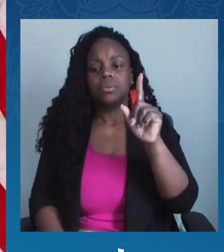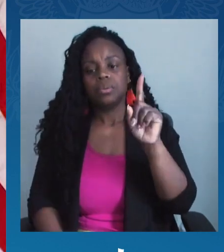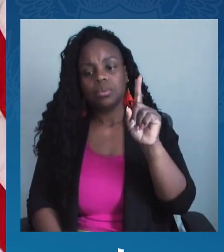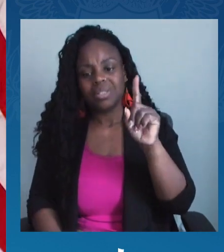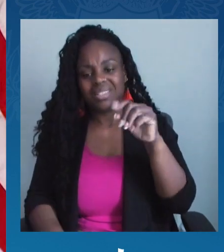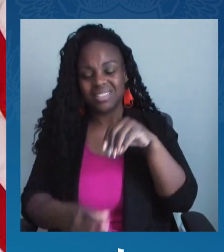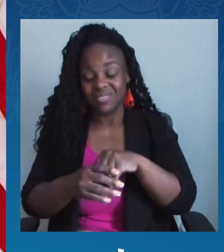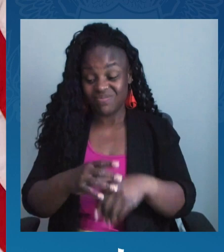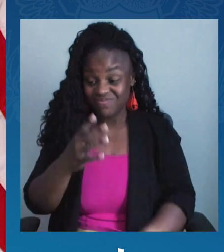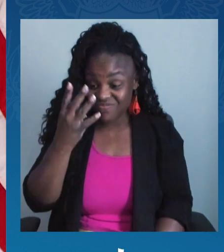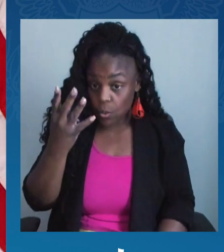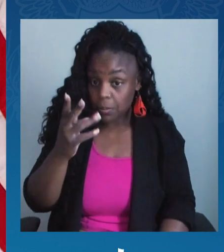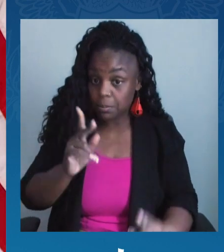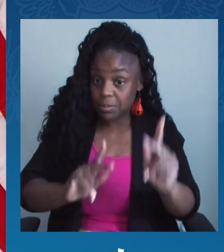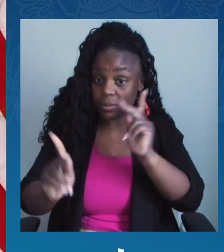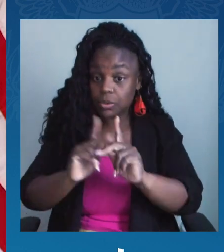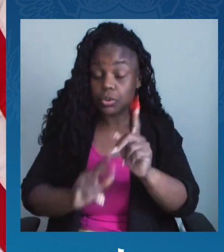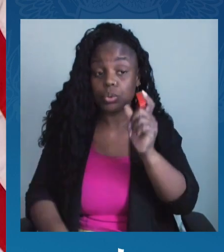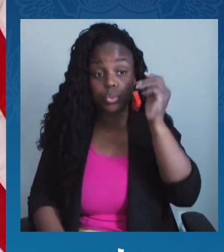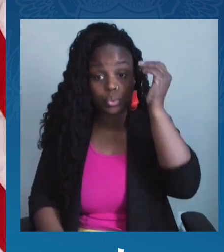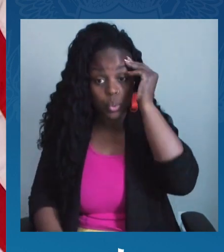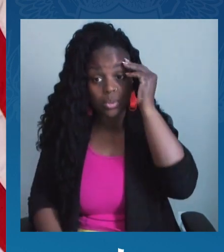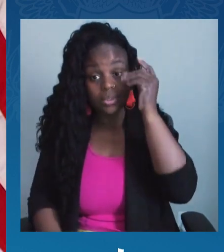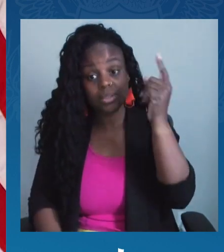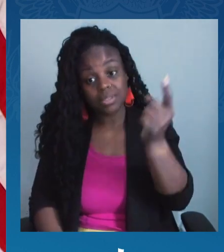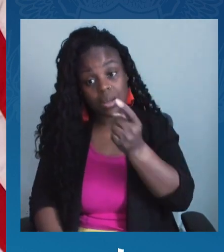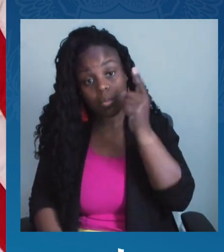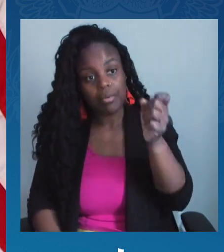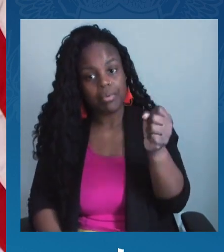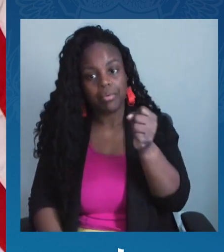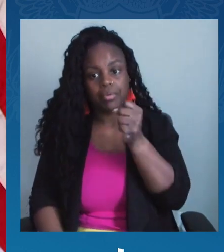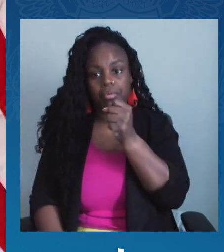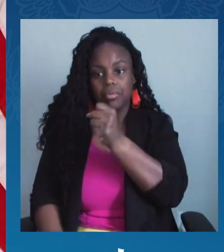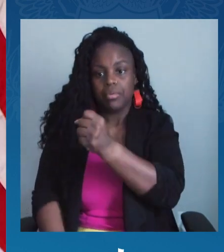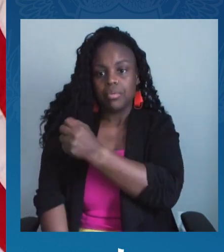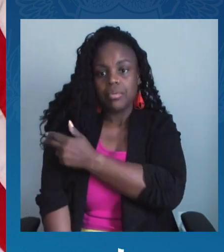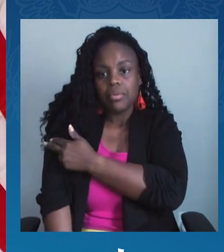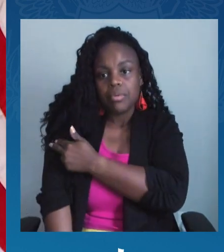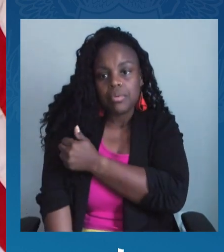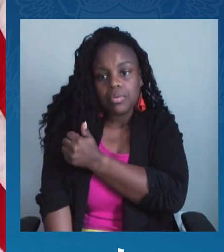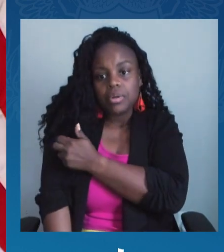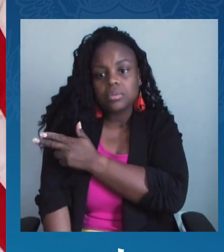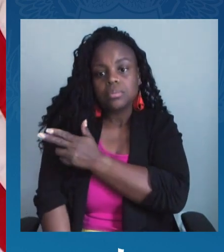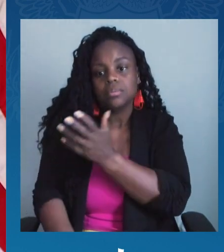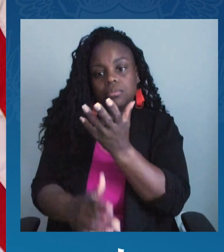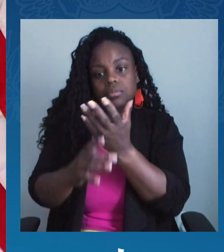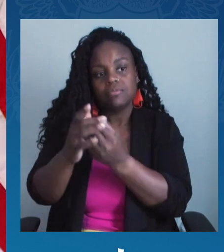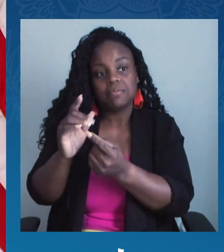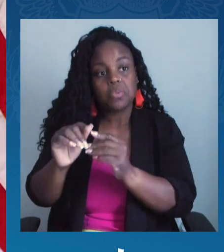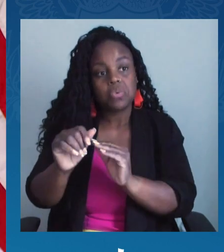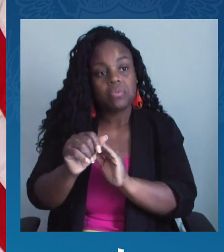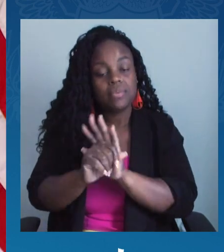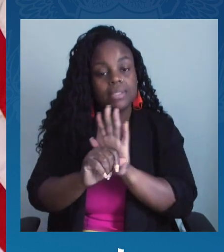someone who was either hospitalized or died from COVID. What it meant in terms of our children,